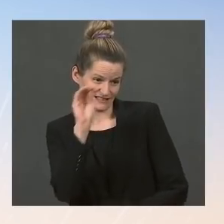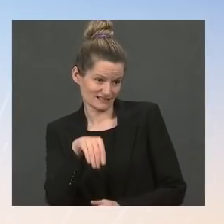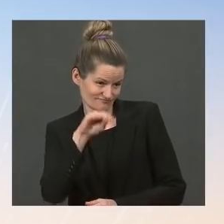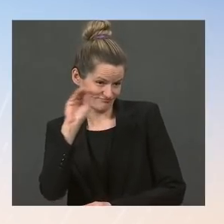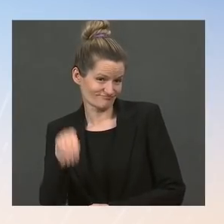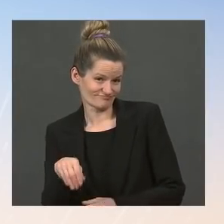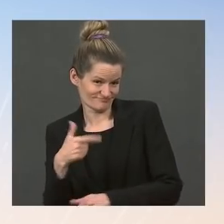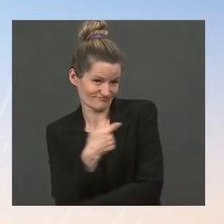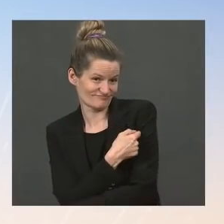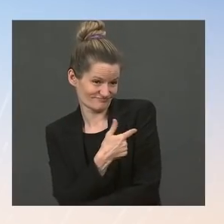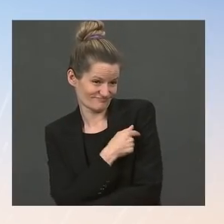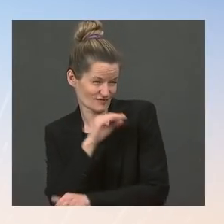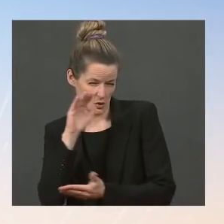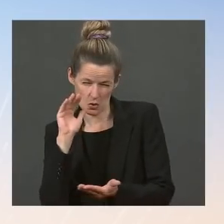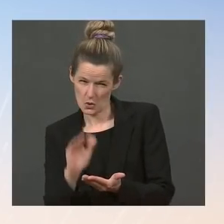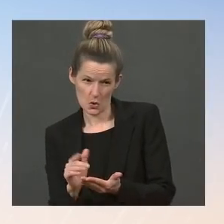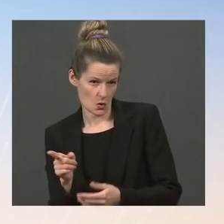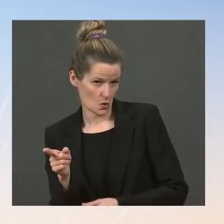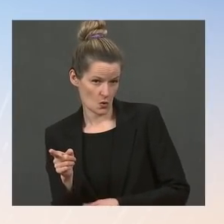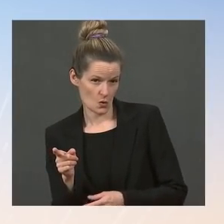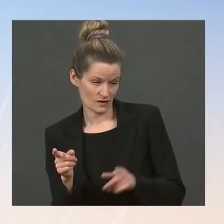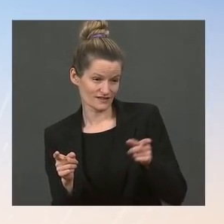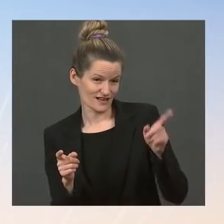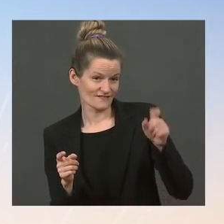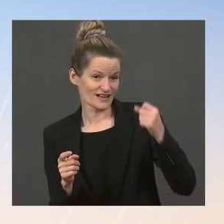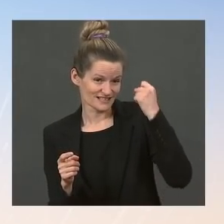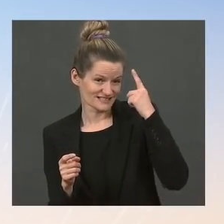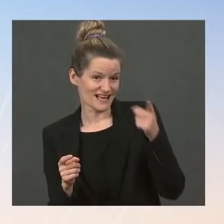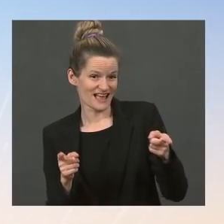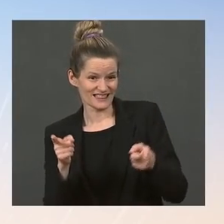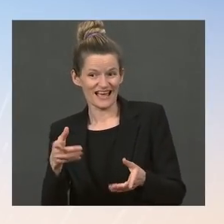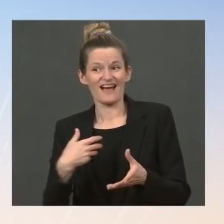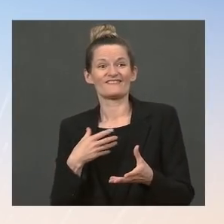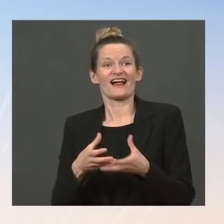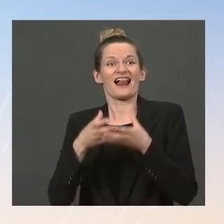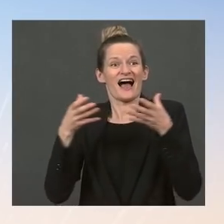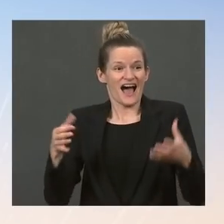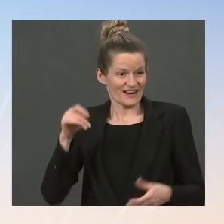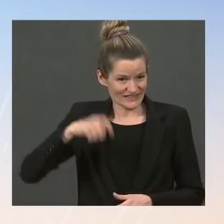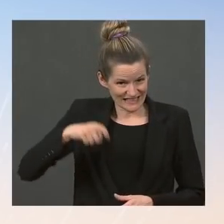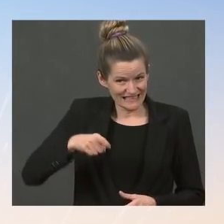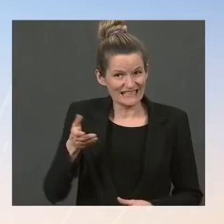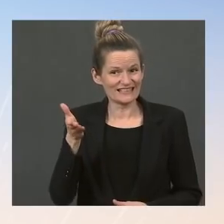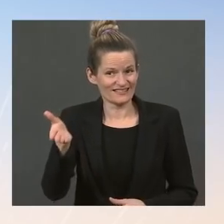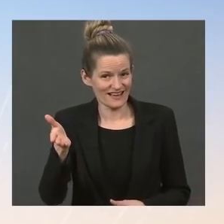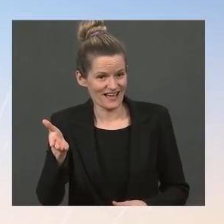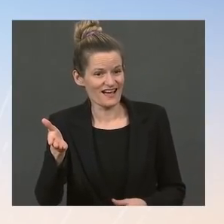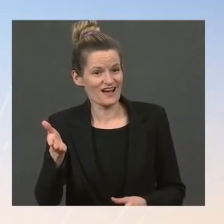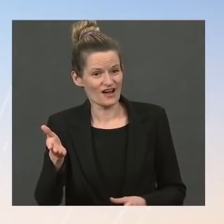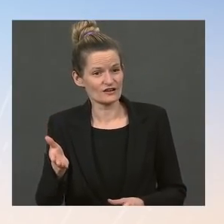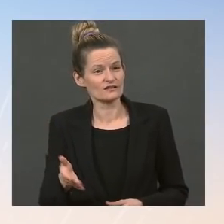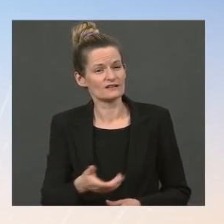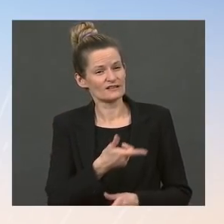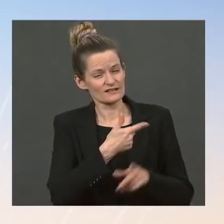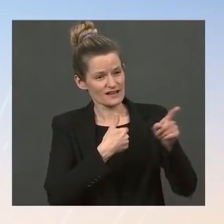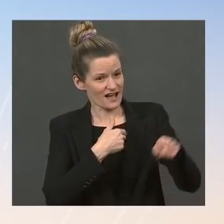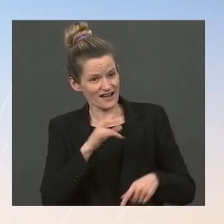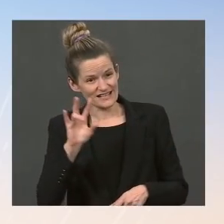Our supply is not unlimited, and we believe it should be equitable -- The Press: But there has -- >> Ms. Psaki: across states across the country. Do you -- The Press: But there have been no reports